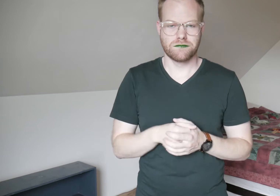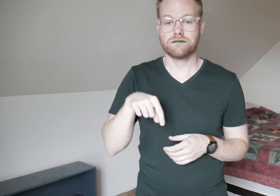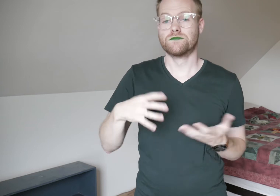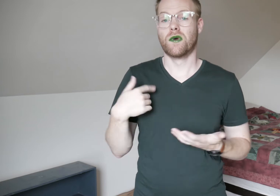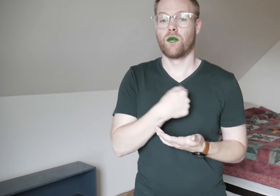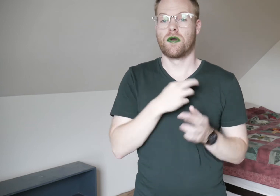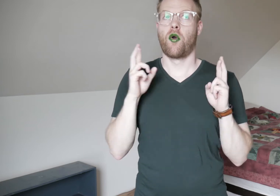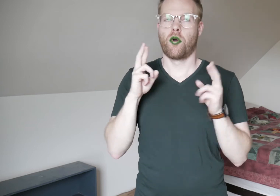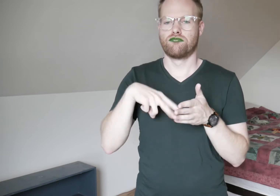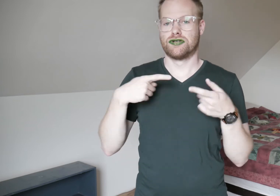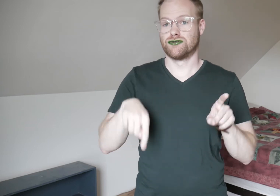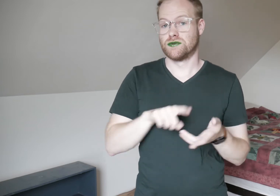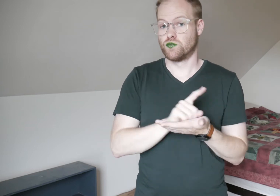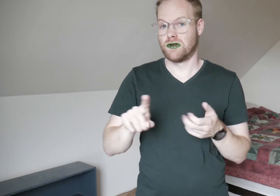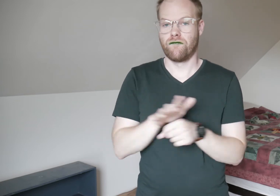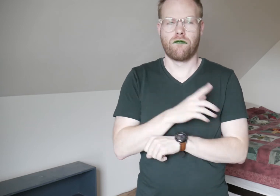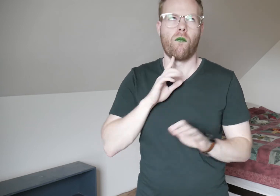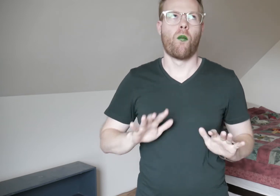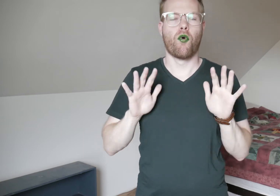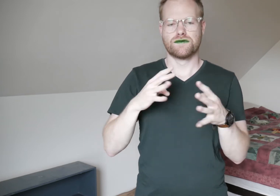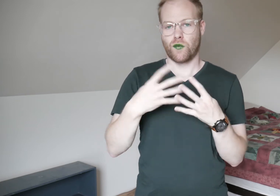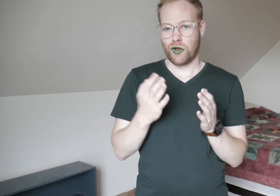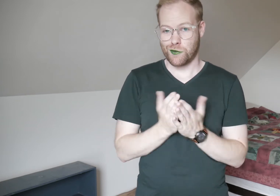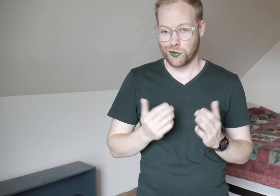This is what we hope to read during this week full of wonderful queer books.